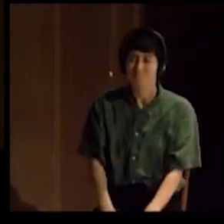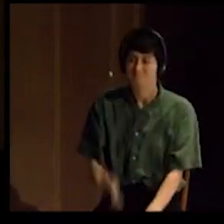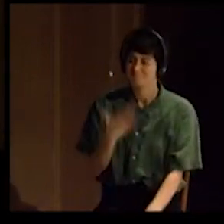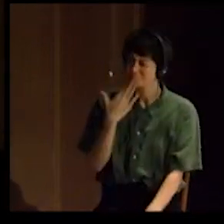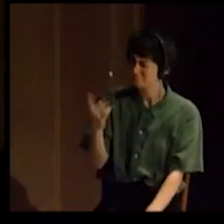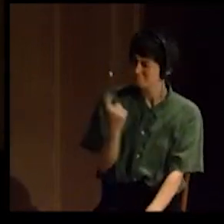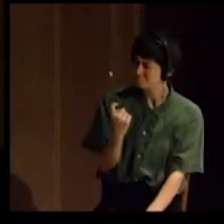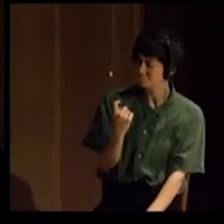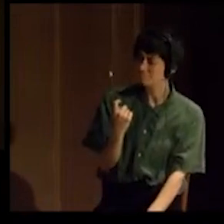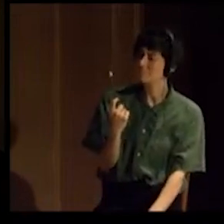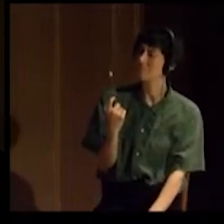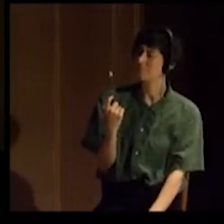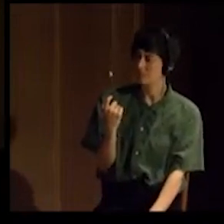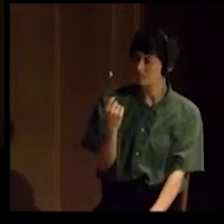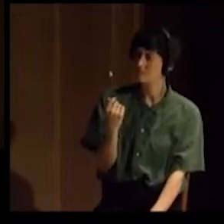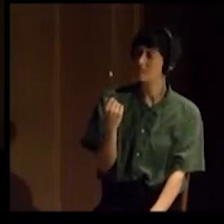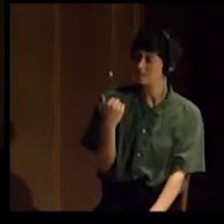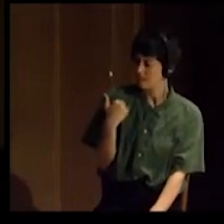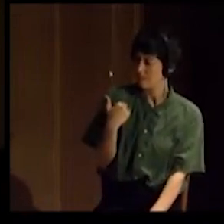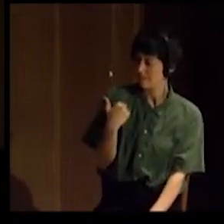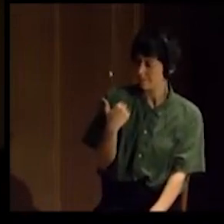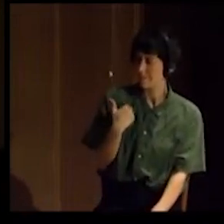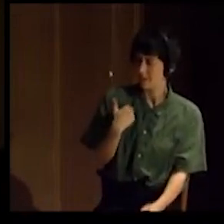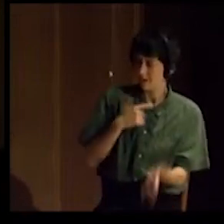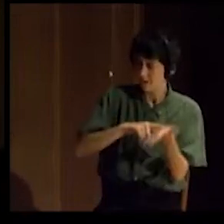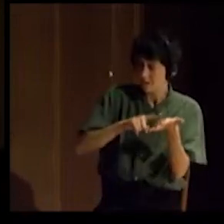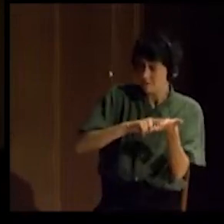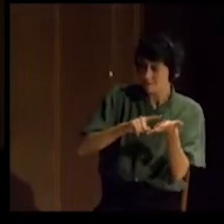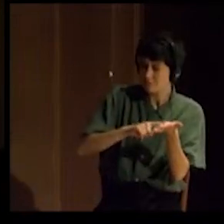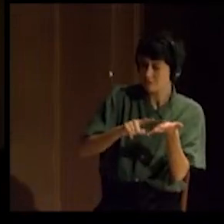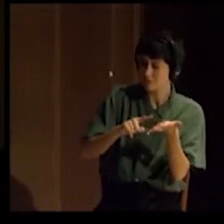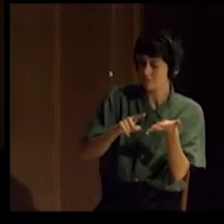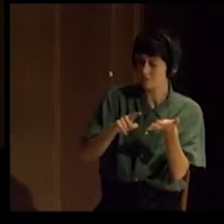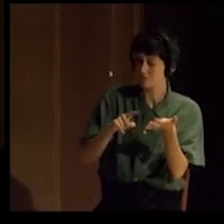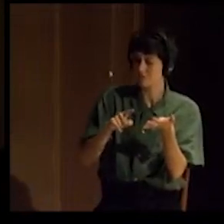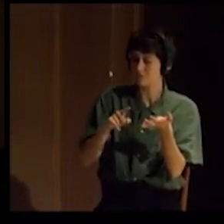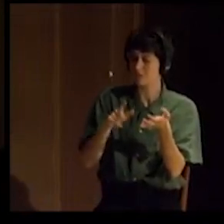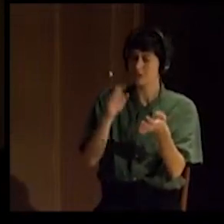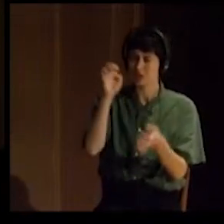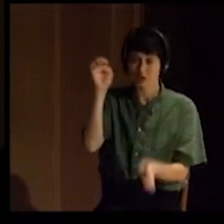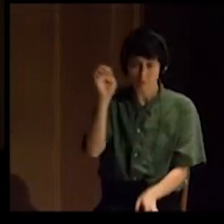with gradients in Europe, where they did common garden experiments